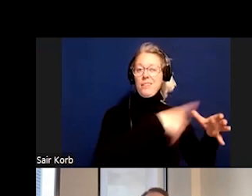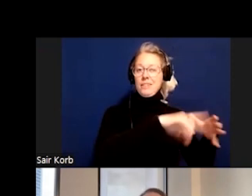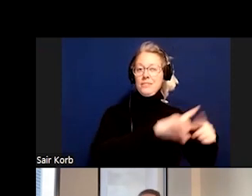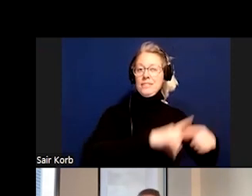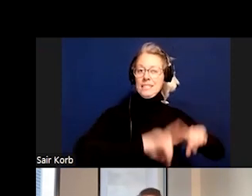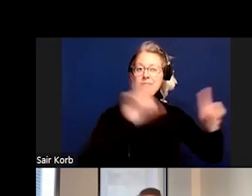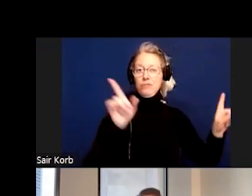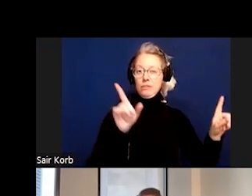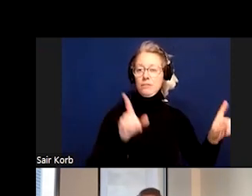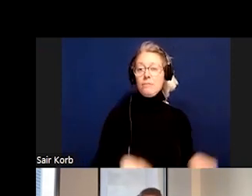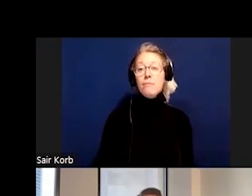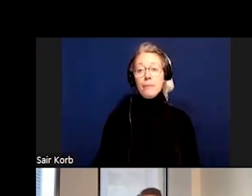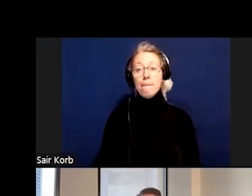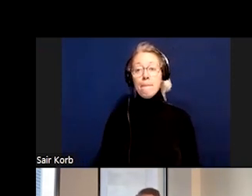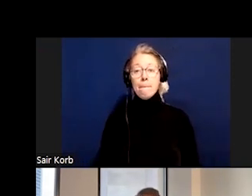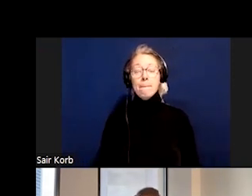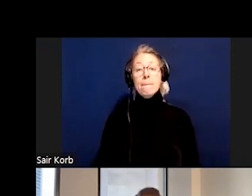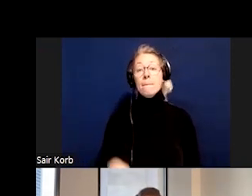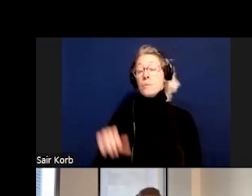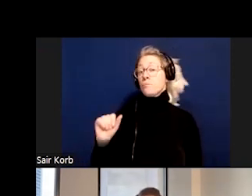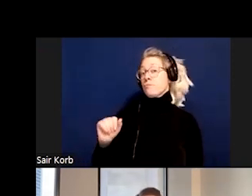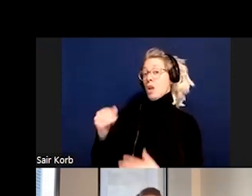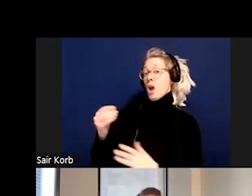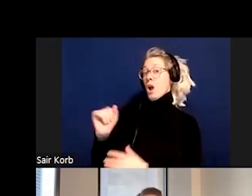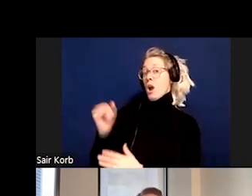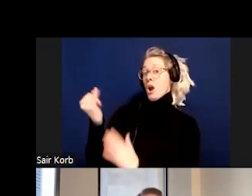reach out to program specialists in advance of submitting their application if they have